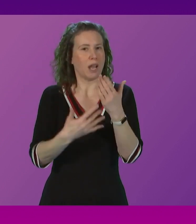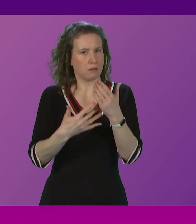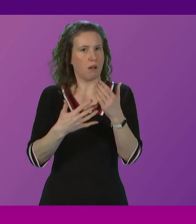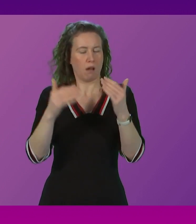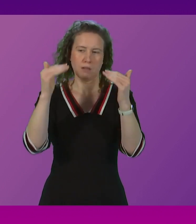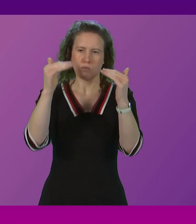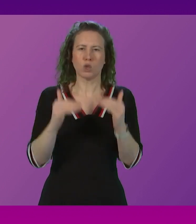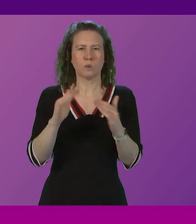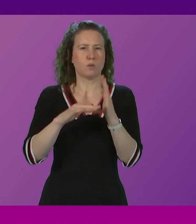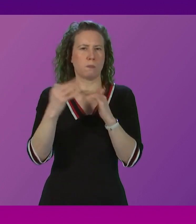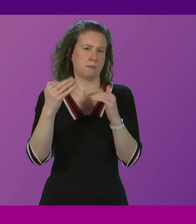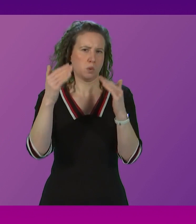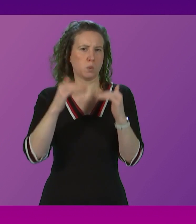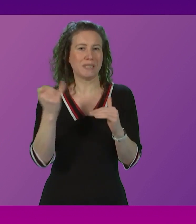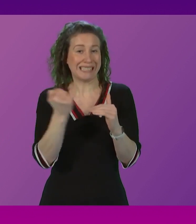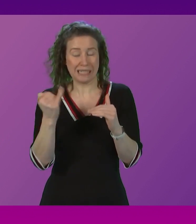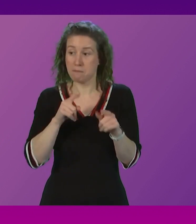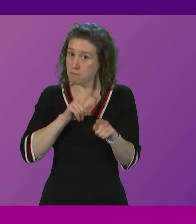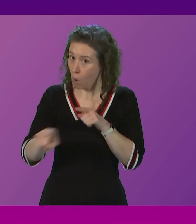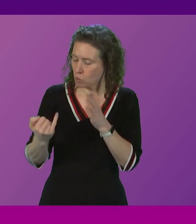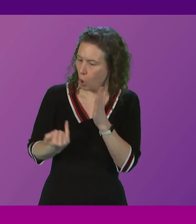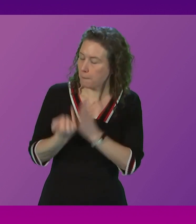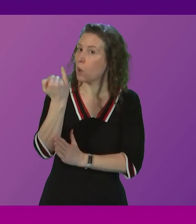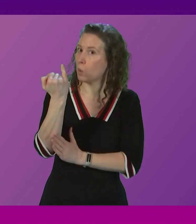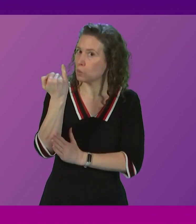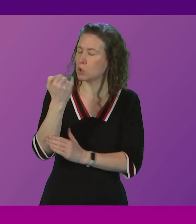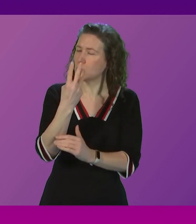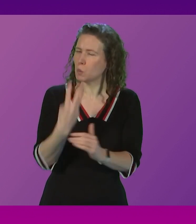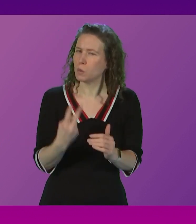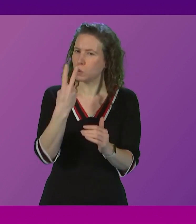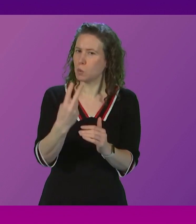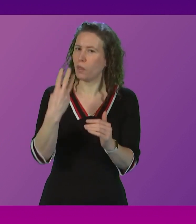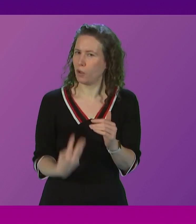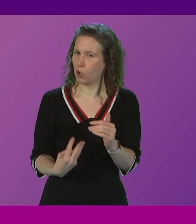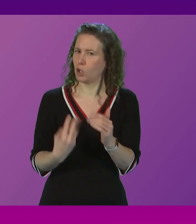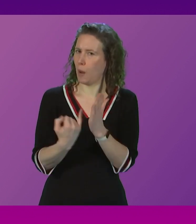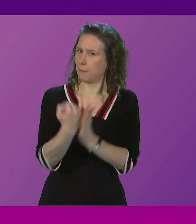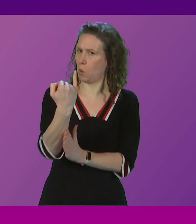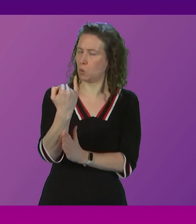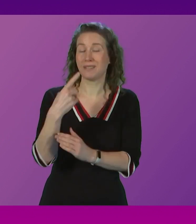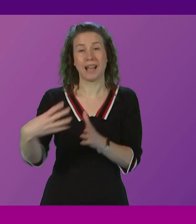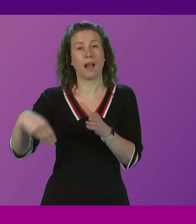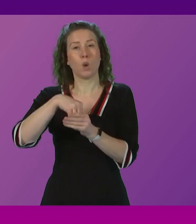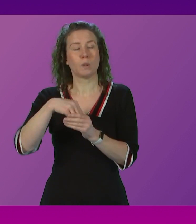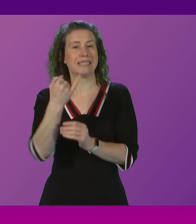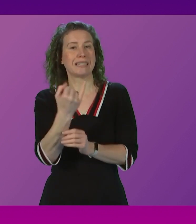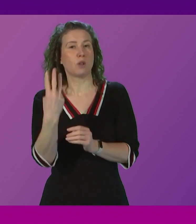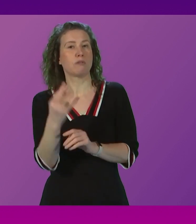aspect of the bill—two thirds of those polled were against it. That included 63 per cent of